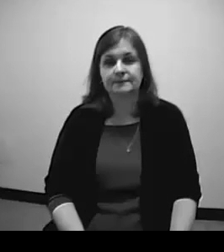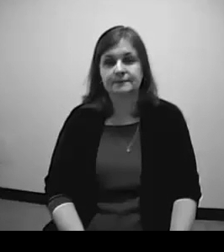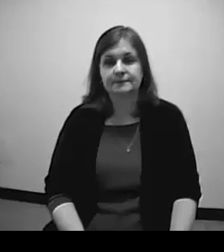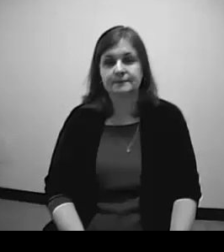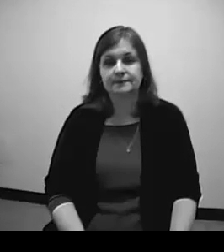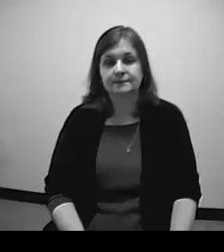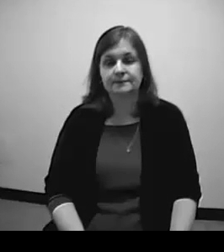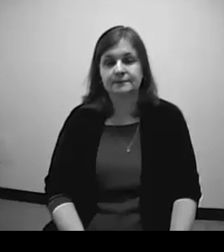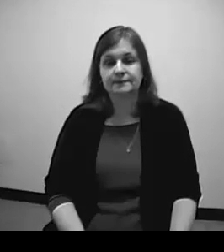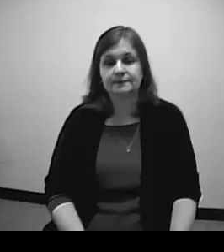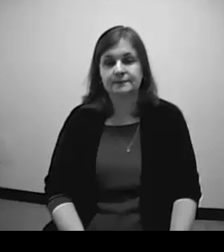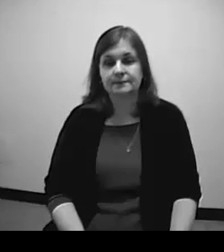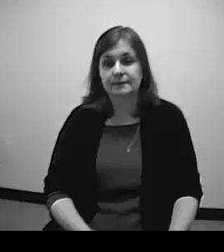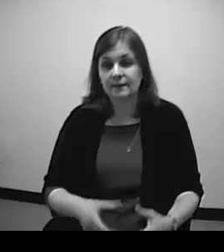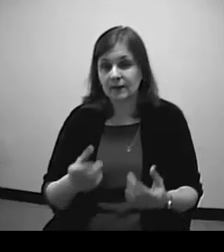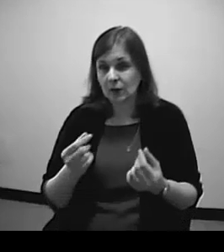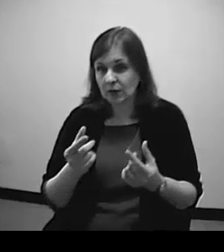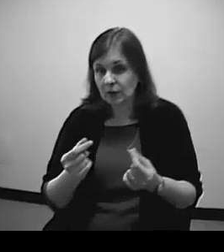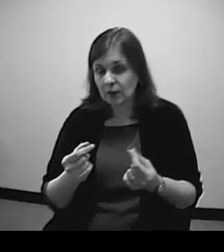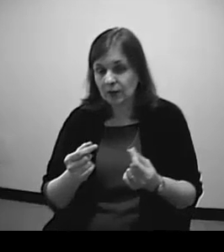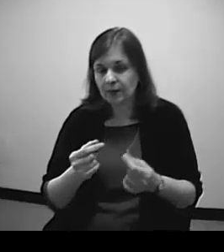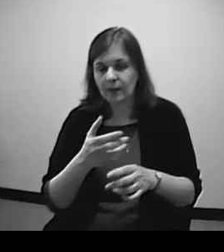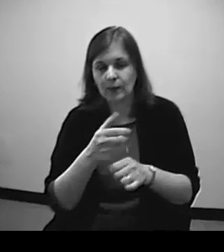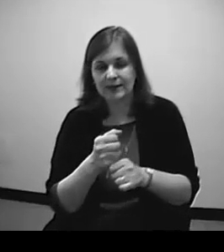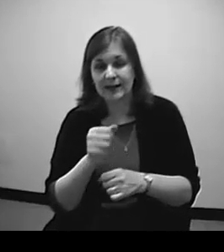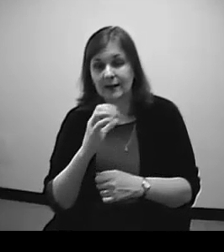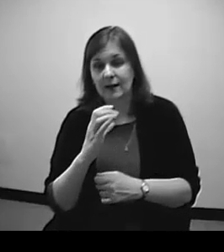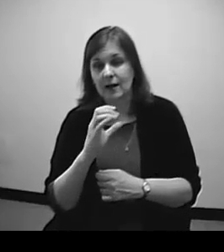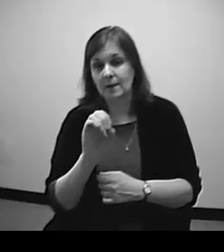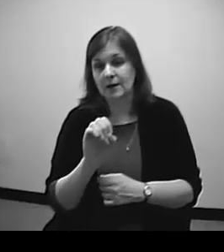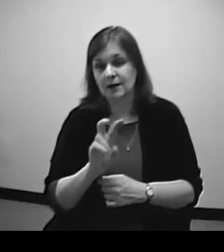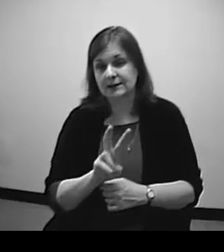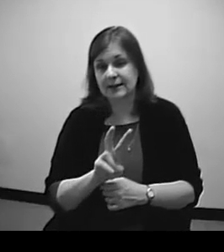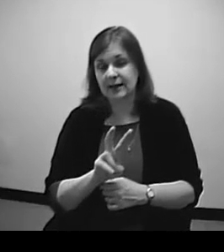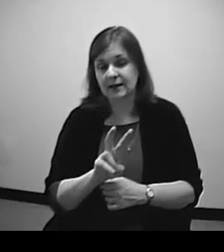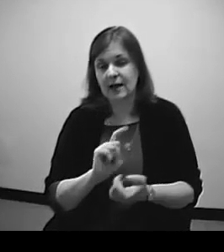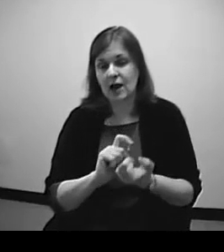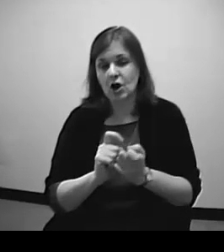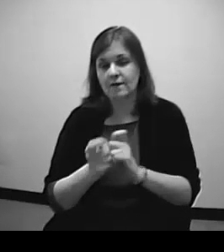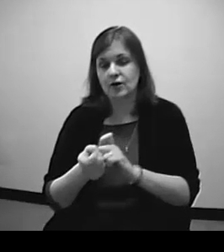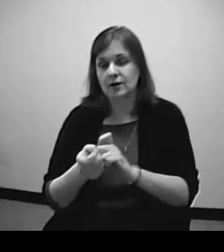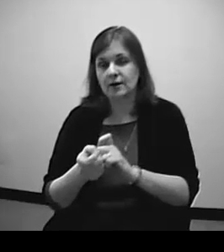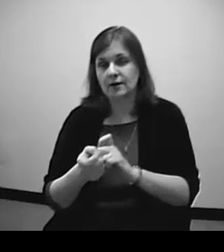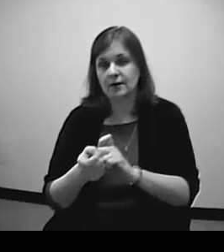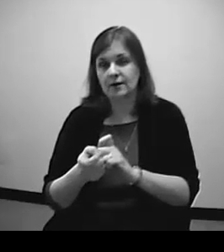what we want to do is actually convert carbon dioxide into